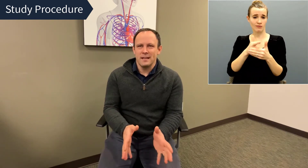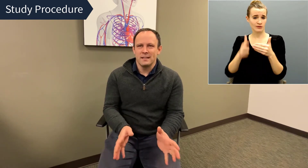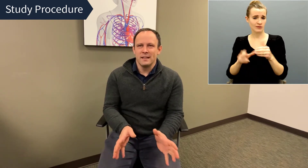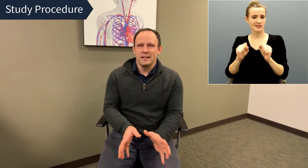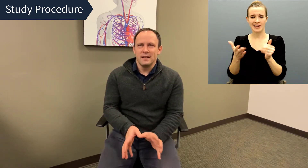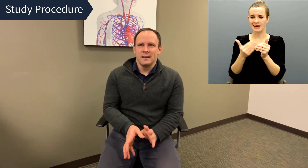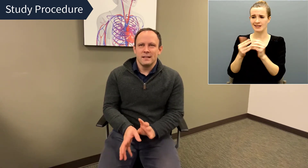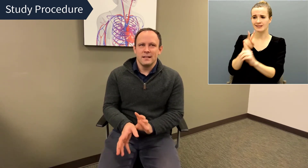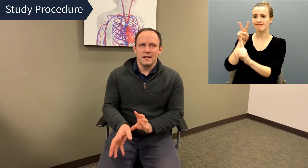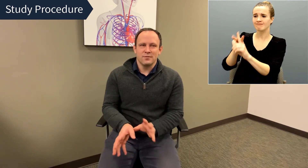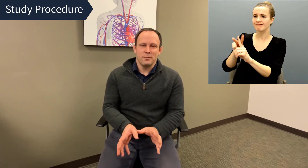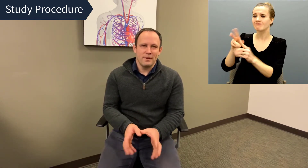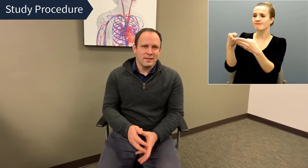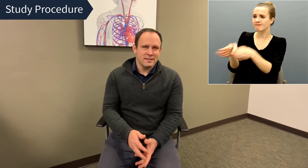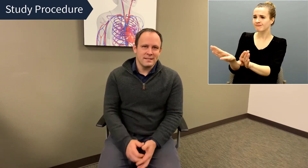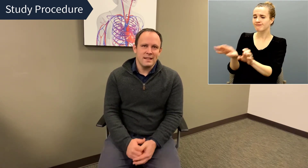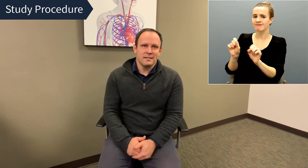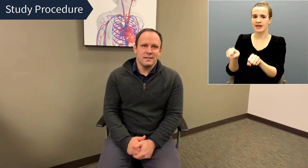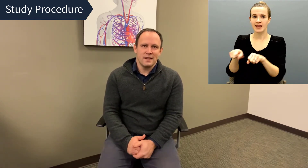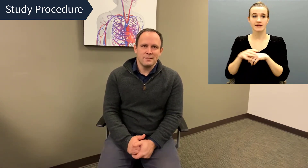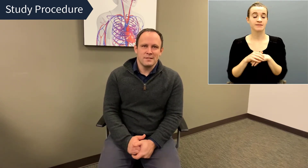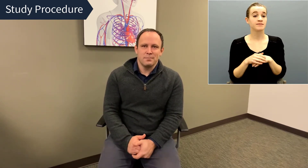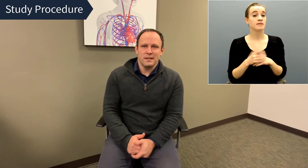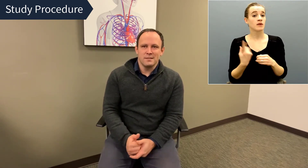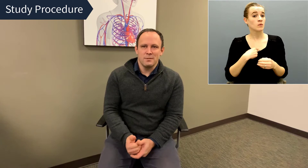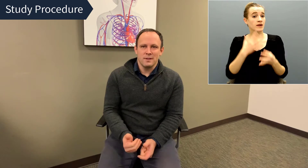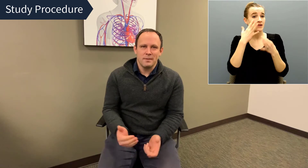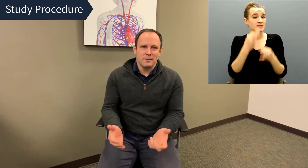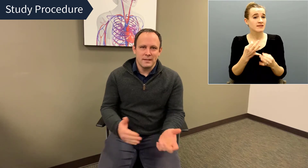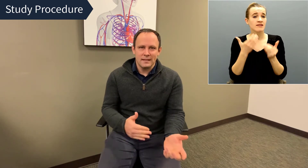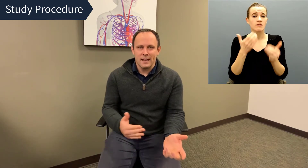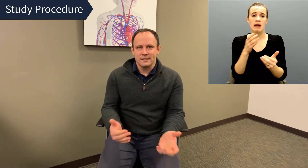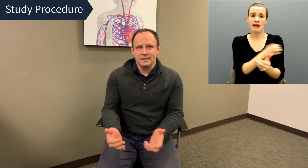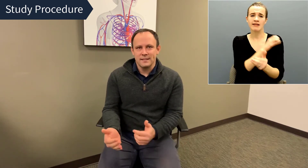had clinics from around the state. That was because we want to be able to detect